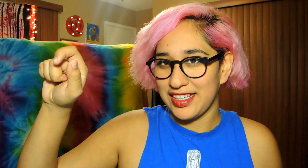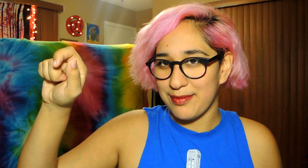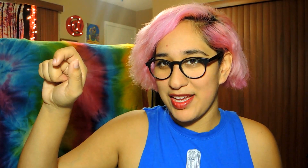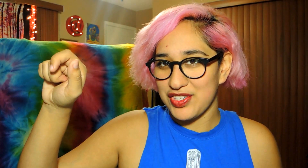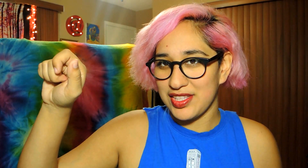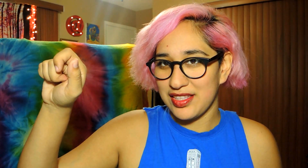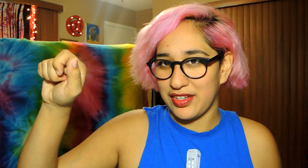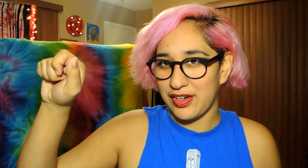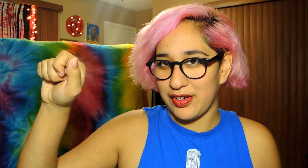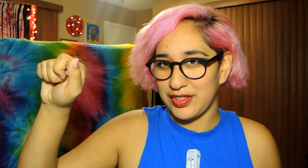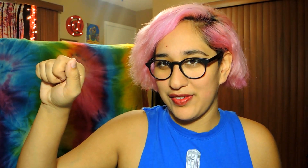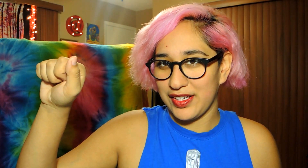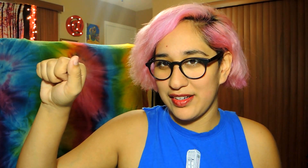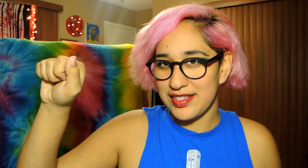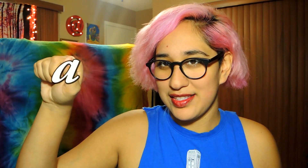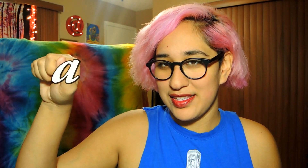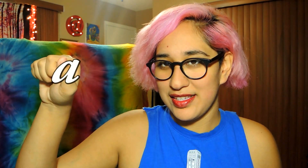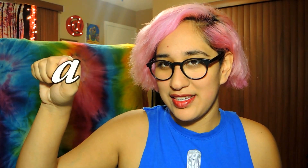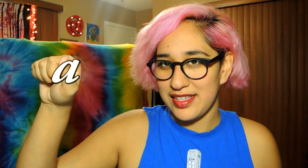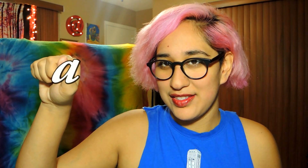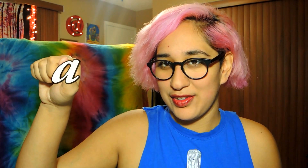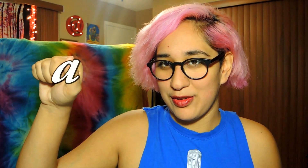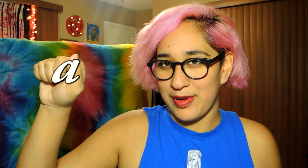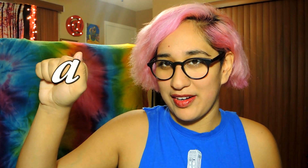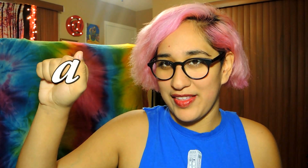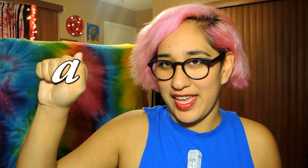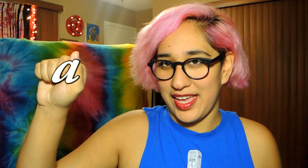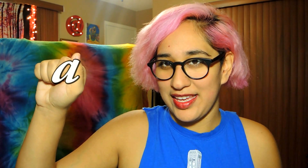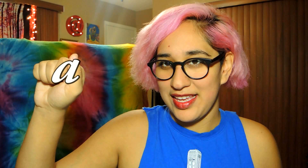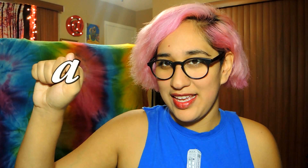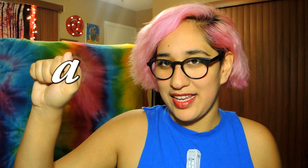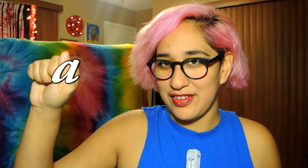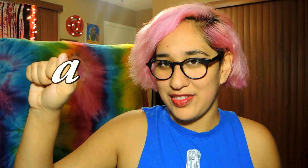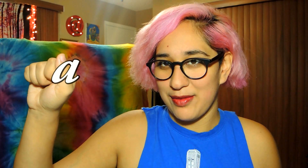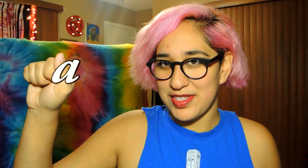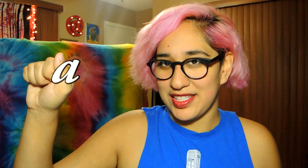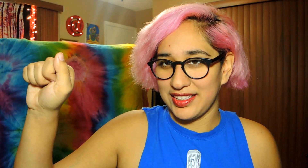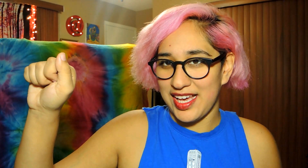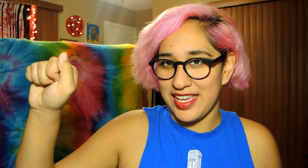like, imagine the curled finger is the circle part of the "A" and your thumb is the line